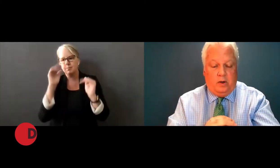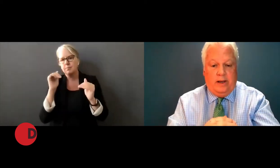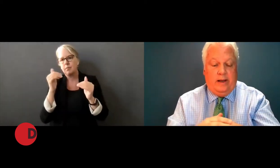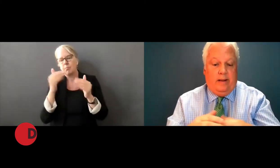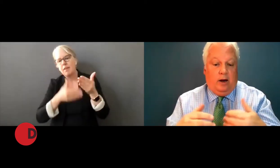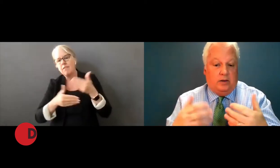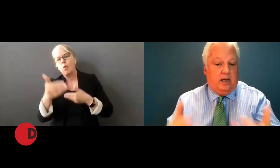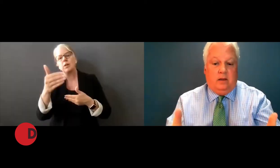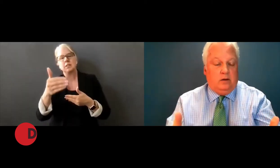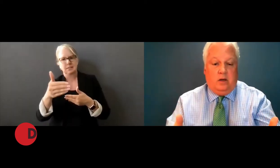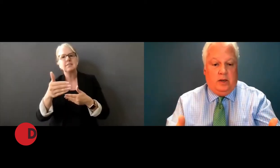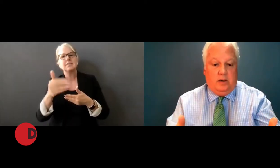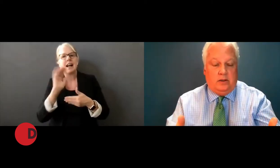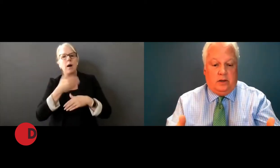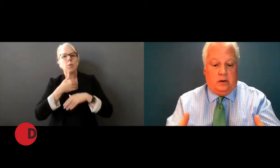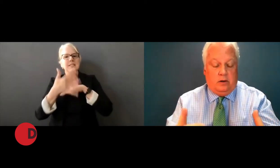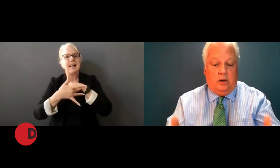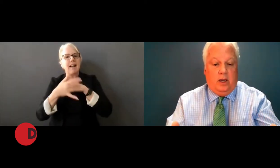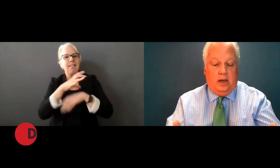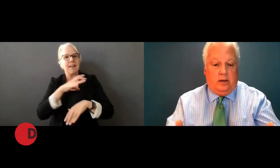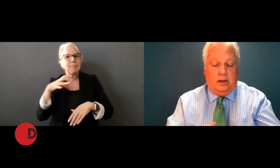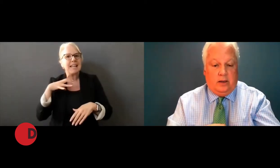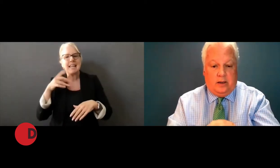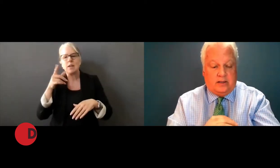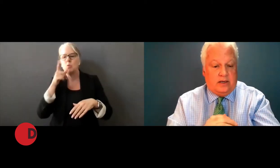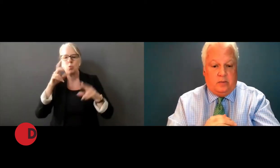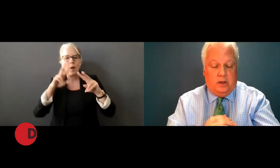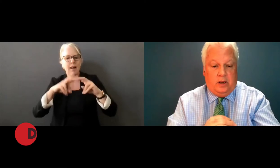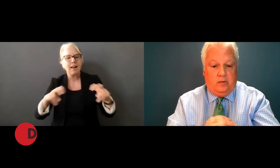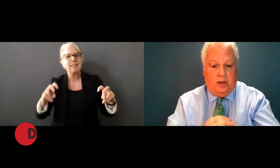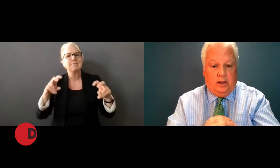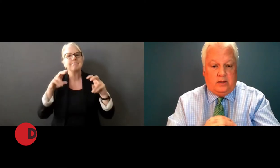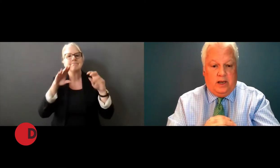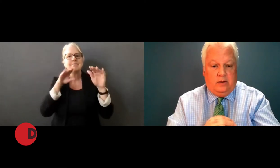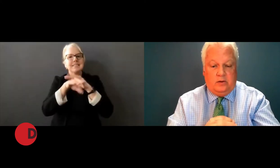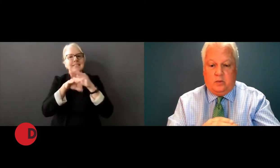I hope going forward our technical committees who review